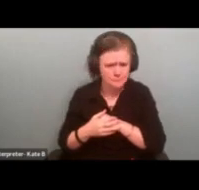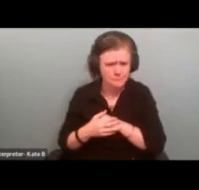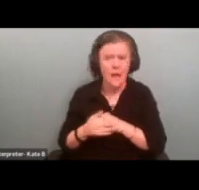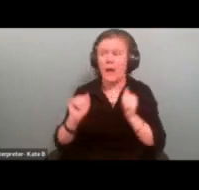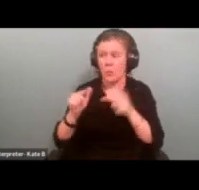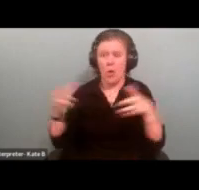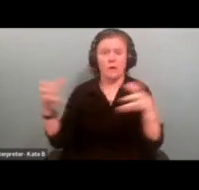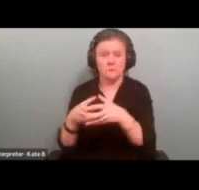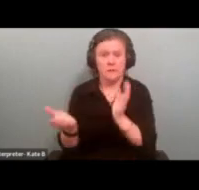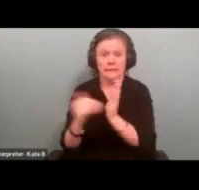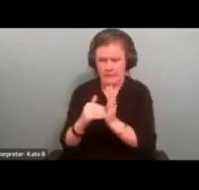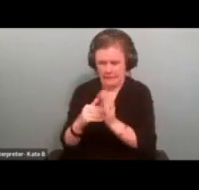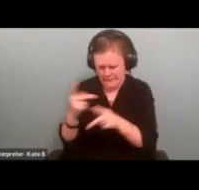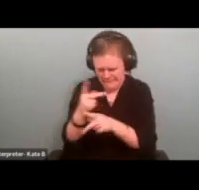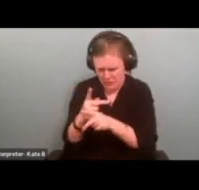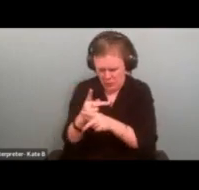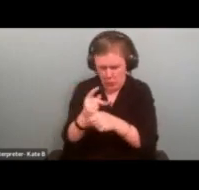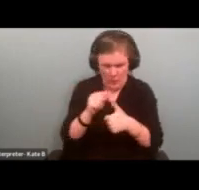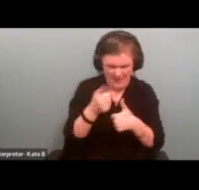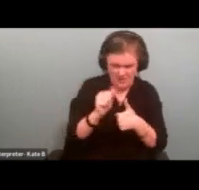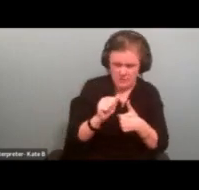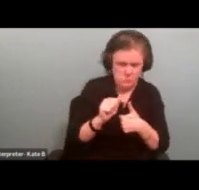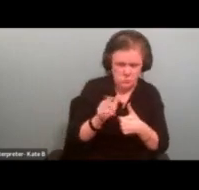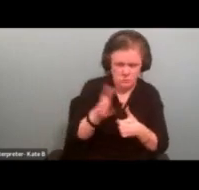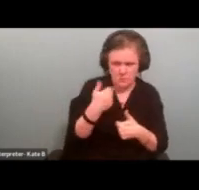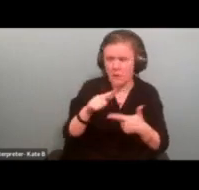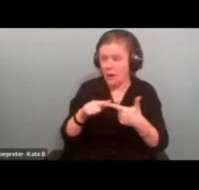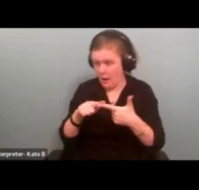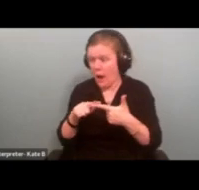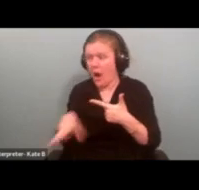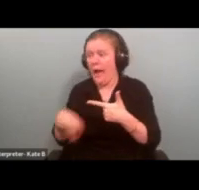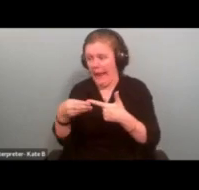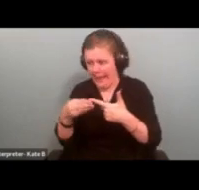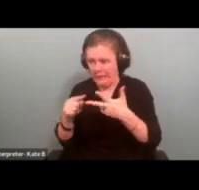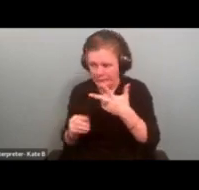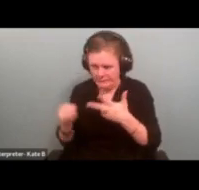together. And then we're going to say, hey, is this working? What can we do different? Are we